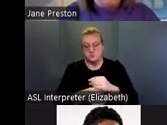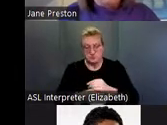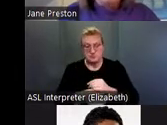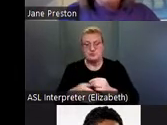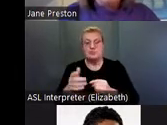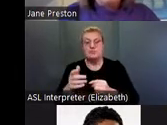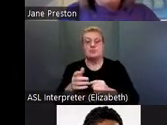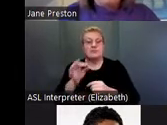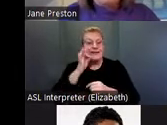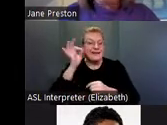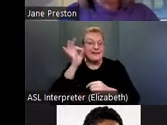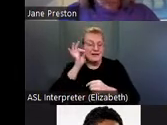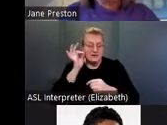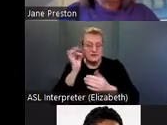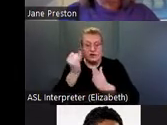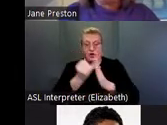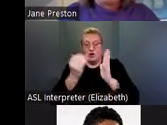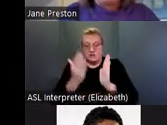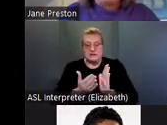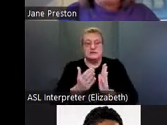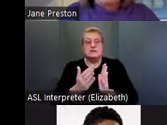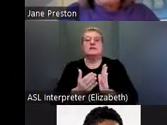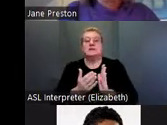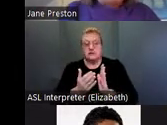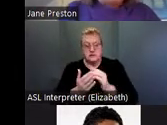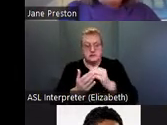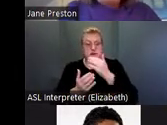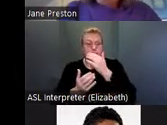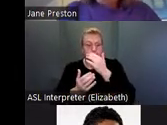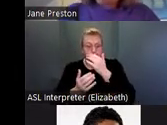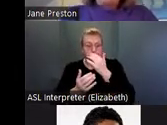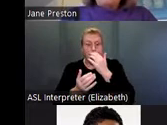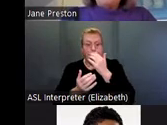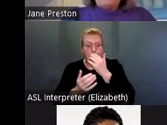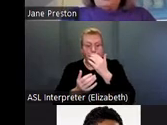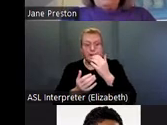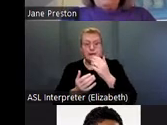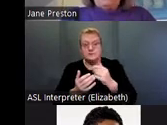There's an incentive to present native touring artists